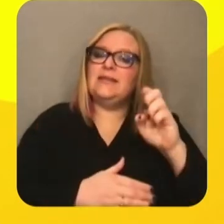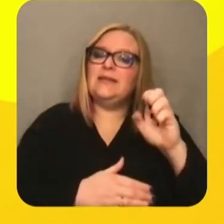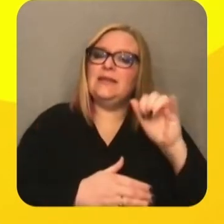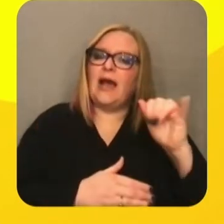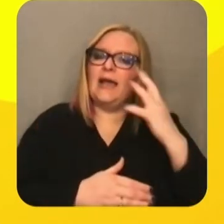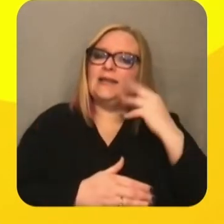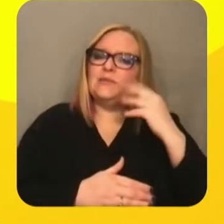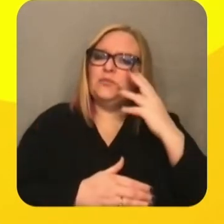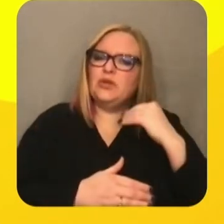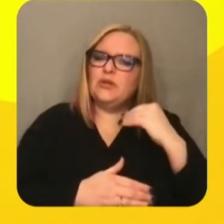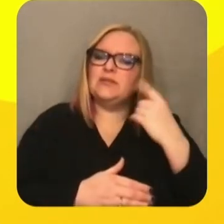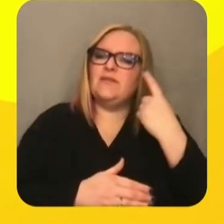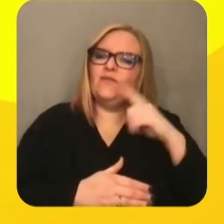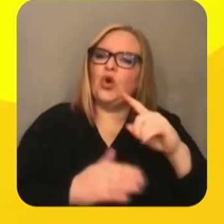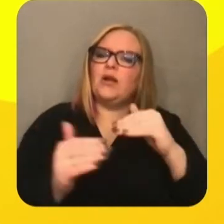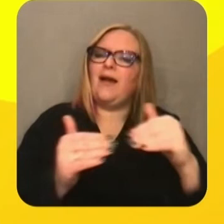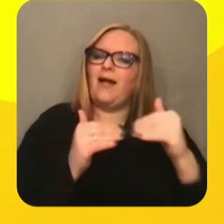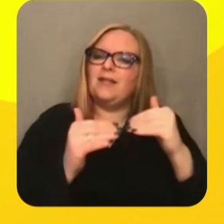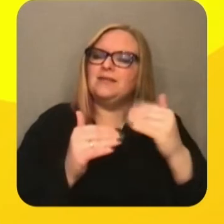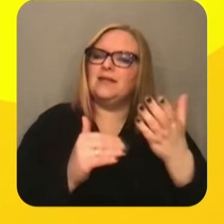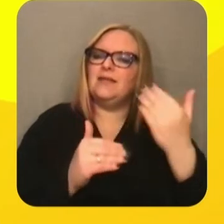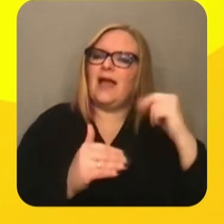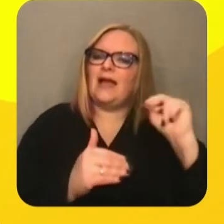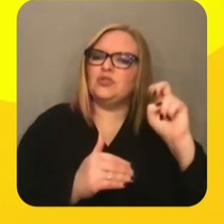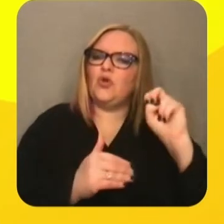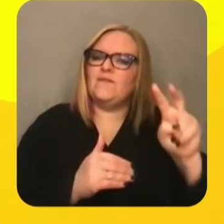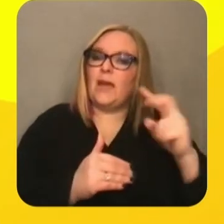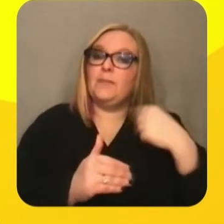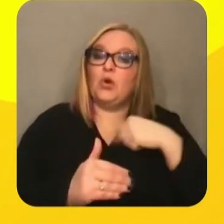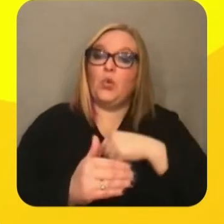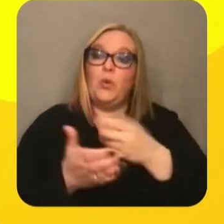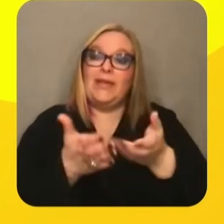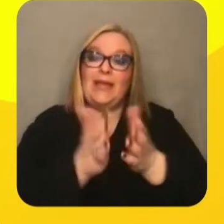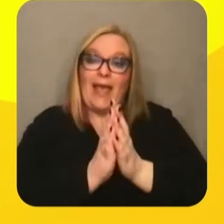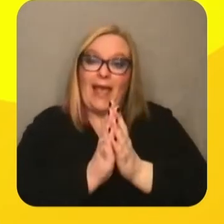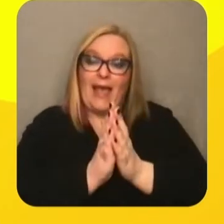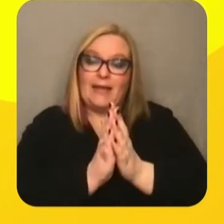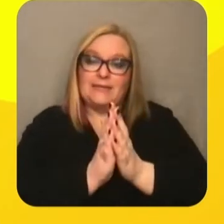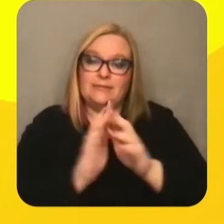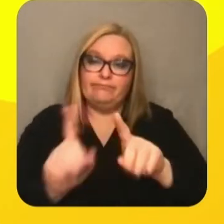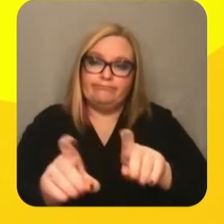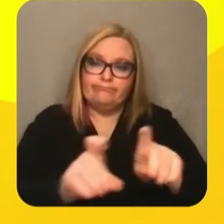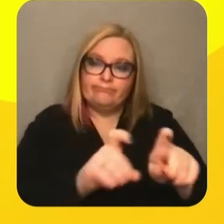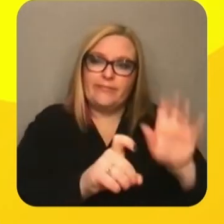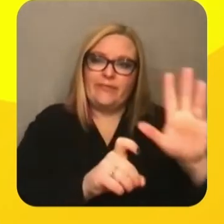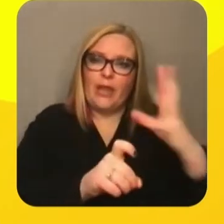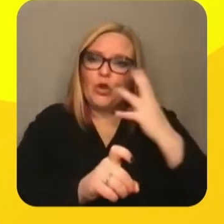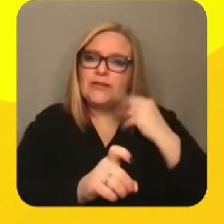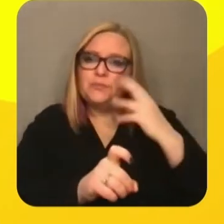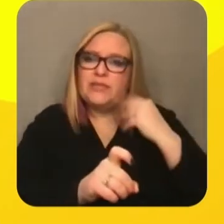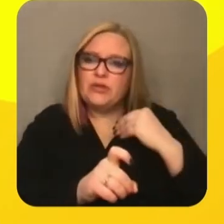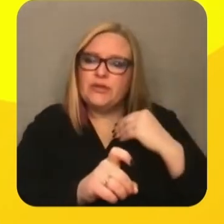last November and ask them about their experiences at Groupon.